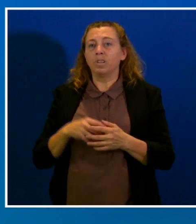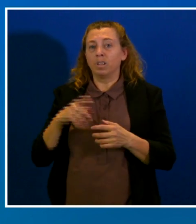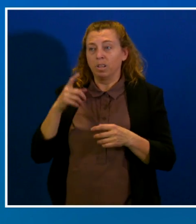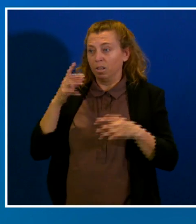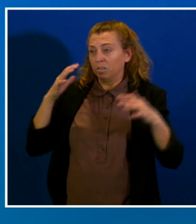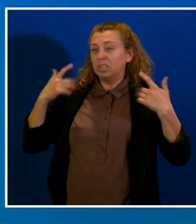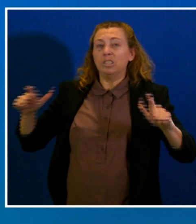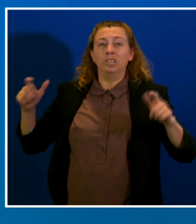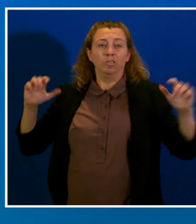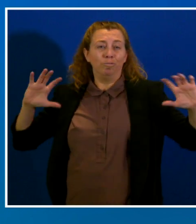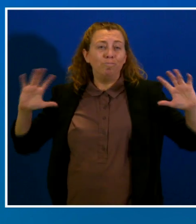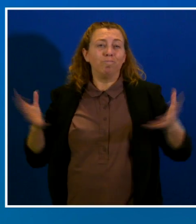Stay well, Vancouver.